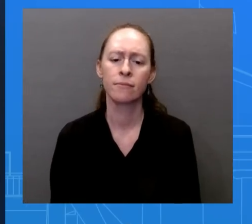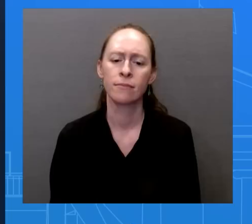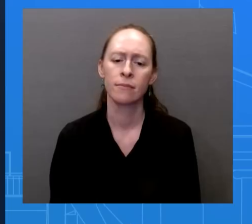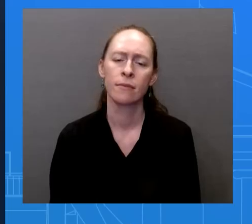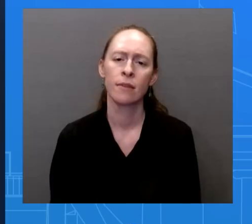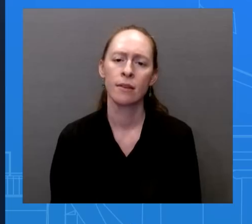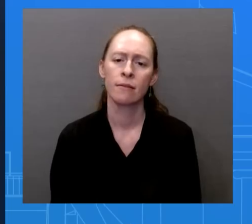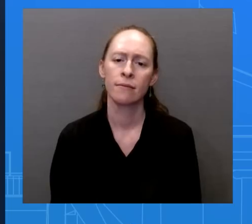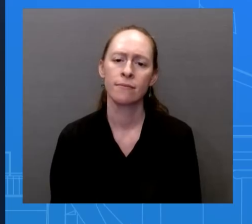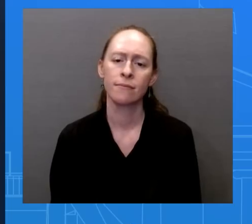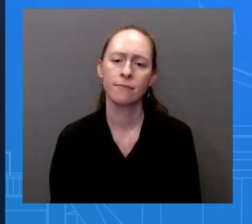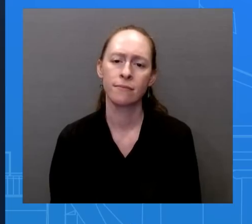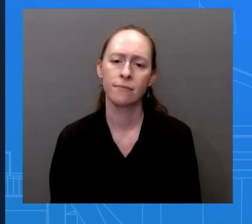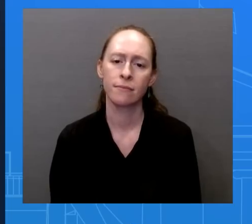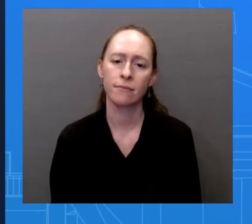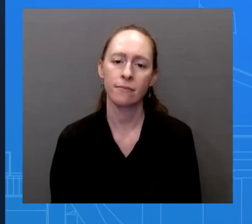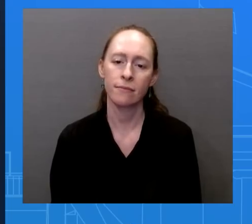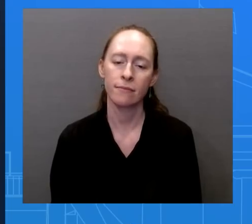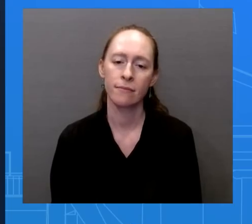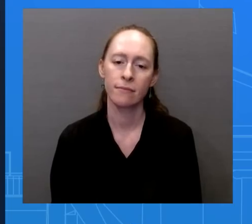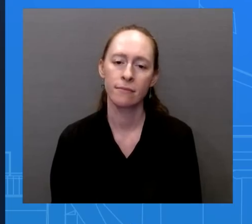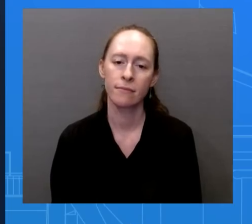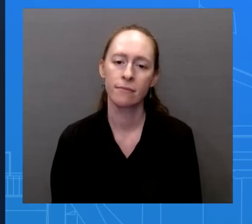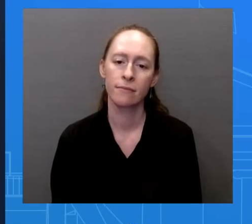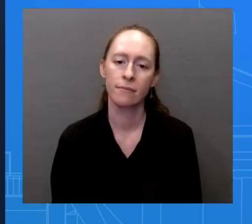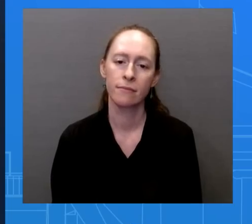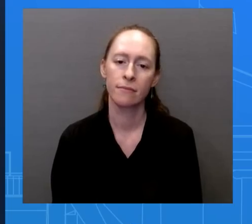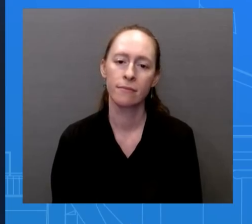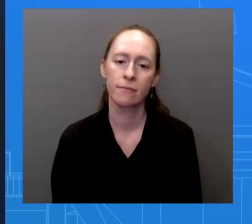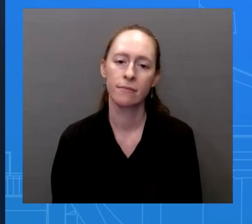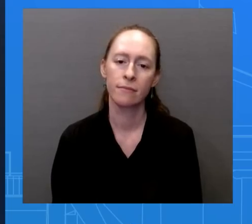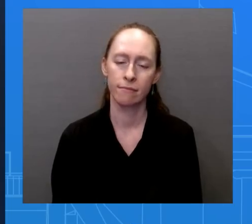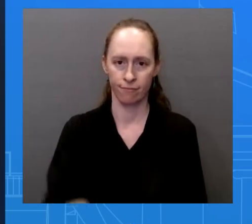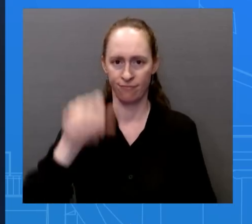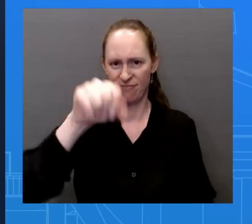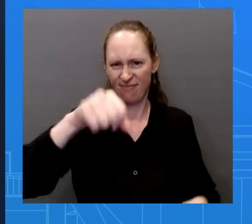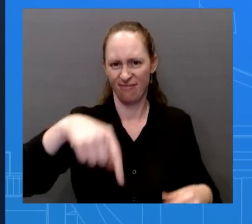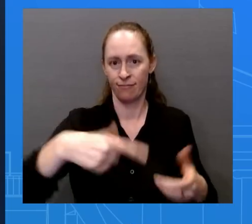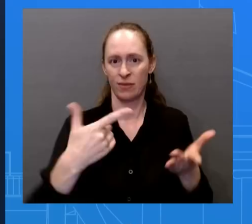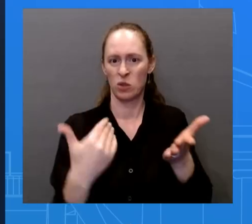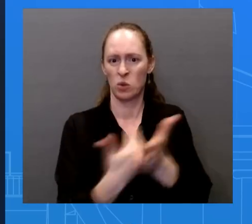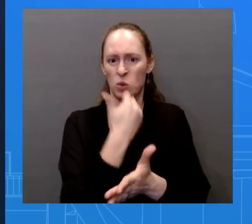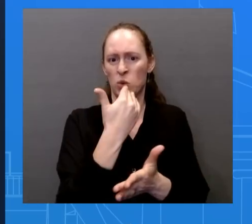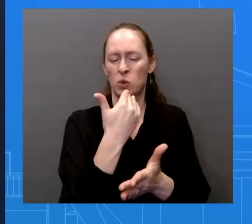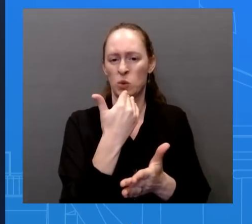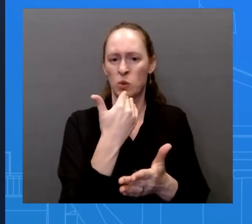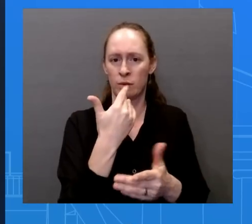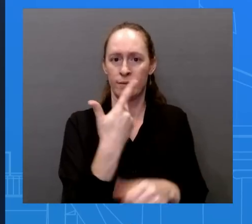We estimate that -- and, again, we'll get new numbers from CDC, but, as you know, those numbers always lag. We -- we estimate that between 13-